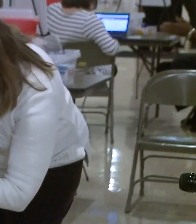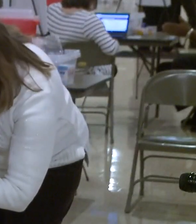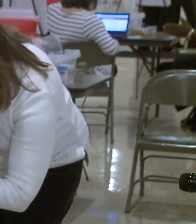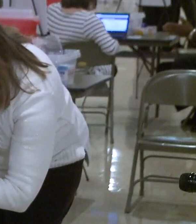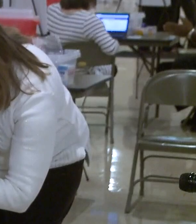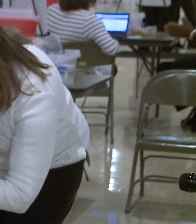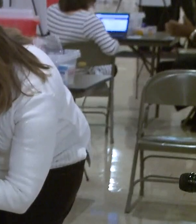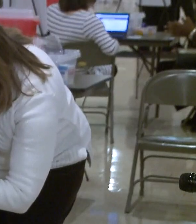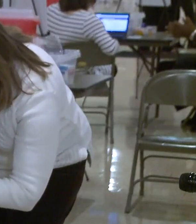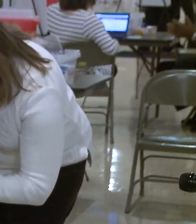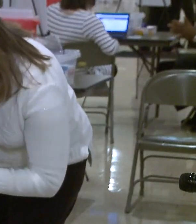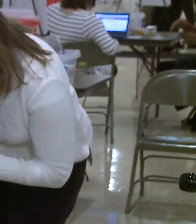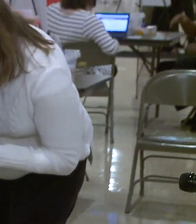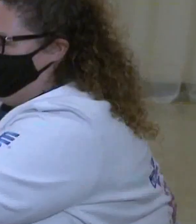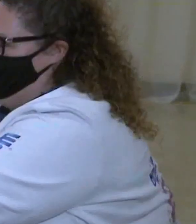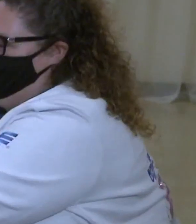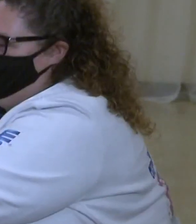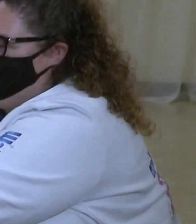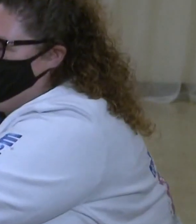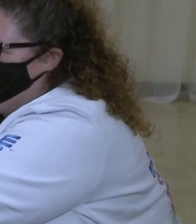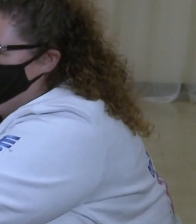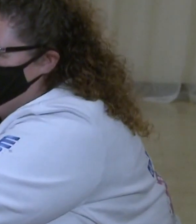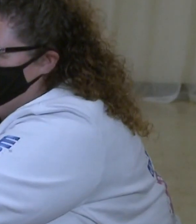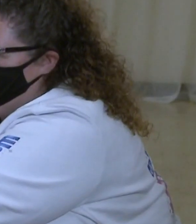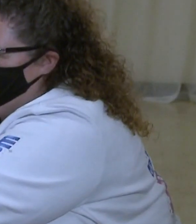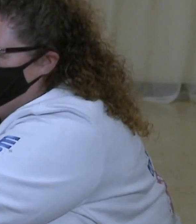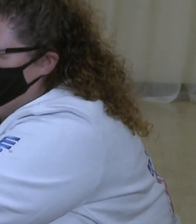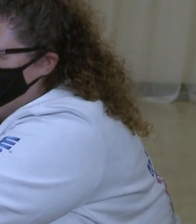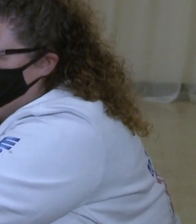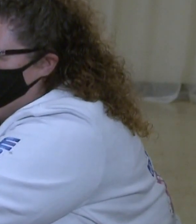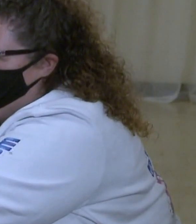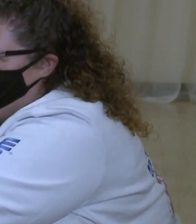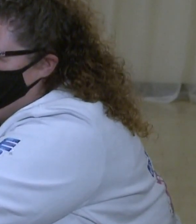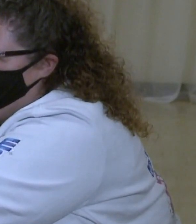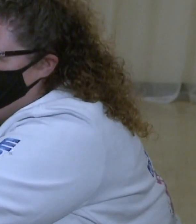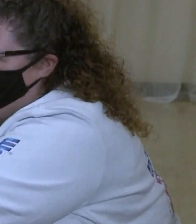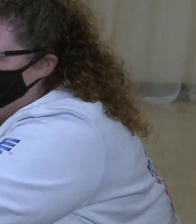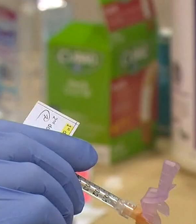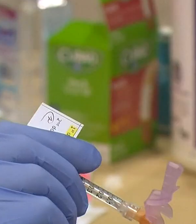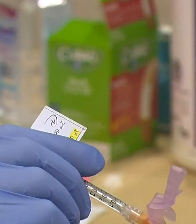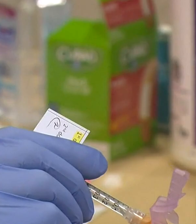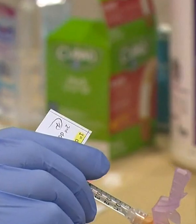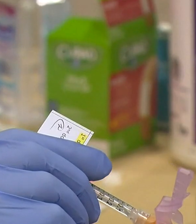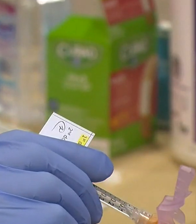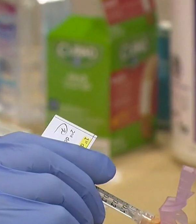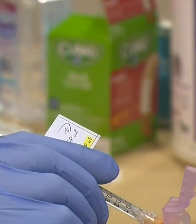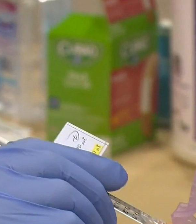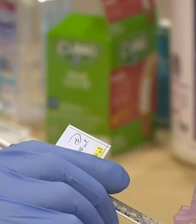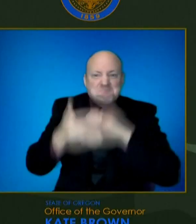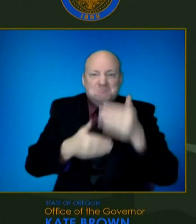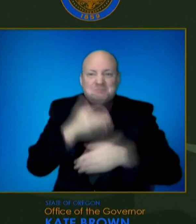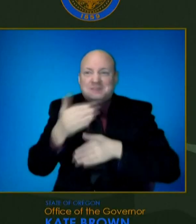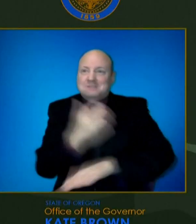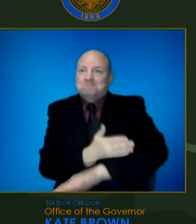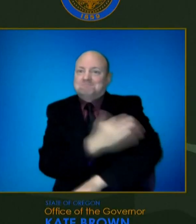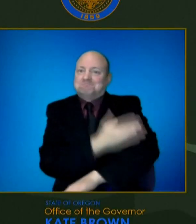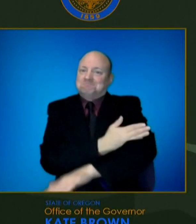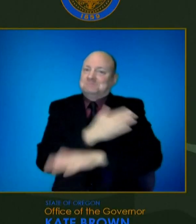ARE DEMANDING ACTIONS. SEVERAL SEVERAL SEVERAL HOW SEVERAL HOW MANY SEVERAL HOW MANY COVID-19 SEVERAL HOW MANY COVID-19 VACCINE SEVERAL HOW MANY COVID-19 VACCINE DOSES HOW MANY COVID-19 VACCINE DOSES HOW MANY COVID-19 VACCINE DOSES THEY HOW MANY COVID-19 VACCINE DOSES THEY COULD HOW MANY COVID-19 VACCINE DOSES THEY COULD SOON HOW MANY COVID-19 VACCINE DOSES THEY COULD SOON EXPECT. THEY COULD SOON EXPECT. THEY COULD SOON EXPECT. THE THEY COULD SOON EXPECT. THE SECRETARY THEY COULD SOON EXPECT. THE SECRETARY ALEX THEY COULD SOON EXPECT. THE SECRETARY ALEX AZAR THE SECRETARY ALEX AZAR THE SECRETARY ALEX AZAR INITIALLY THE SECRETARY ALEX AZAR INITIALLY SAID THE SECRETARY ALEX AZAR INITIALLY SAID THE THE SECRETARY ALEX AZAR INITIALLY SAID THE TRUMP INITIALLY SAID THE TRUMP INITIALLY SAID THE TRUMP ADMINISTRATION INITIALLY SAID THE TRUMP ADMINISTRATION WAS INITIALLY SAID THE TRUMP ADMINISTRATION WAS PLANNING INITIALLY SAID THE TRUMP ADMINISTRATION WAS PLANNING TO ADMINISTRATION WAS PLANNING TO ADMINISTRATION WAS PLANNING TO RELEASE ADMINISTRATION WAS PLANNING TO RELEASE A ADMINISTRATION WAS PLANNING TO RELEASE A STRATEGIC ADMINISTRATION WAS PLANNING TO RELEASE A STRATEGIC RESERVE ADMINISTRATION WAS PLANNING TO RELEASE A STRATEGIC RESERVE OF RELEASE A STRATEGIC RESERVE OF RELEASE A STRATEGIC RESERVE OF DOSES RELEASE A STRATEGIC RESERVE OF DOSES THAT RELEASE A STRATEGIC RESERVE OF DOSES THAT HAD RELEASE A STRATEGIC RESERVE OF DOSES THAT HAD BEEN RELEASE A STRATEGIC RESERVE OF DOSES THAT HAD BEEN HOLDING DOSES THAT HAD BEEN HOLDING DOSES THAT HAD BEEN HOLDING BACK DOSES THAT HAD BEEN HOLDING BACK FOR DOSES THAT HAD BEEN HOLDING BACK FOR BOOSTER DOSES THAT HAD BEEN HOLDING BACK FOR BOOSTER SHOTS.